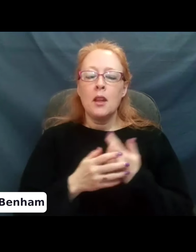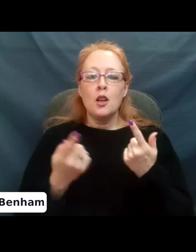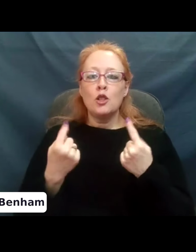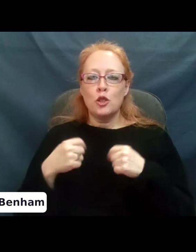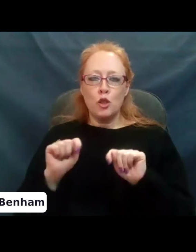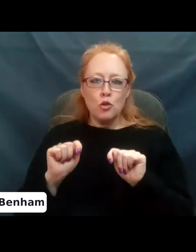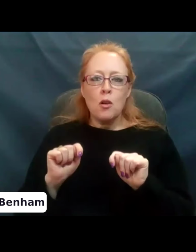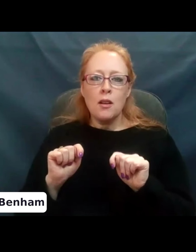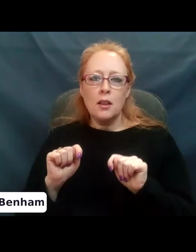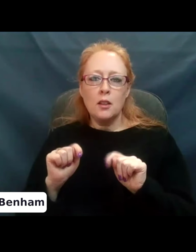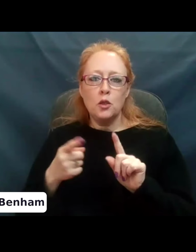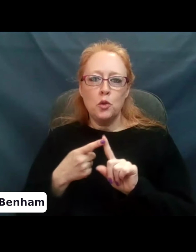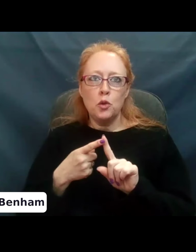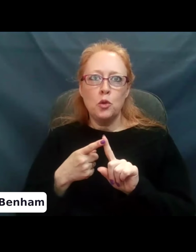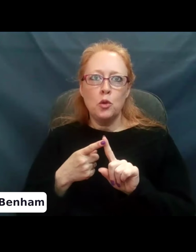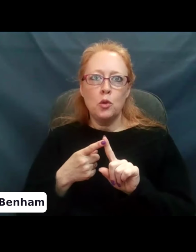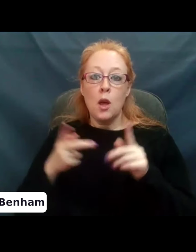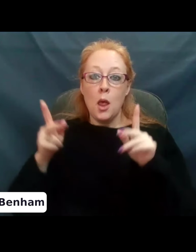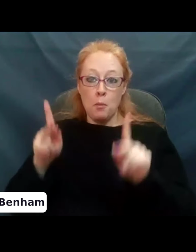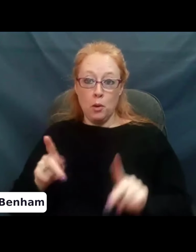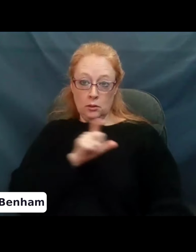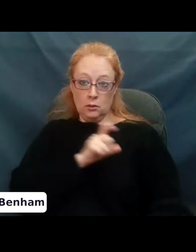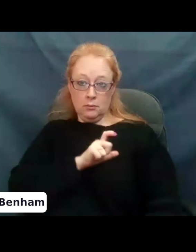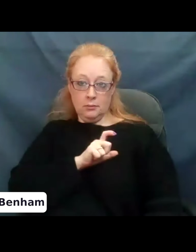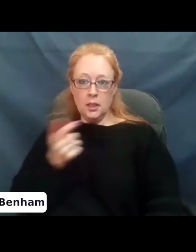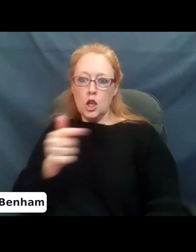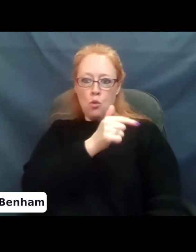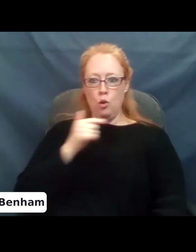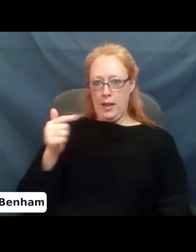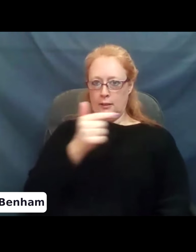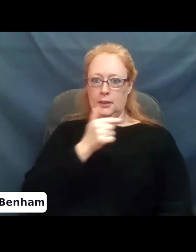Kind of its own thing.